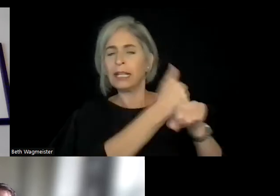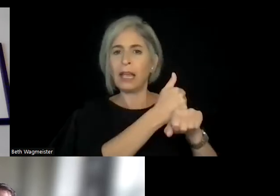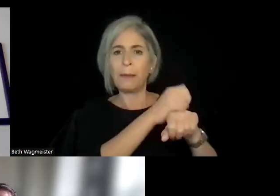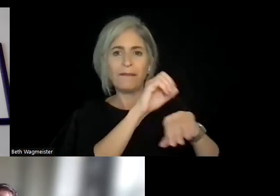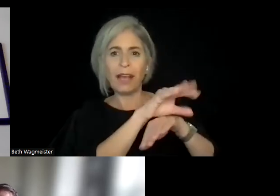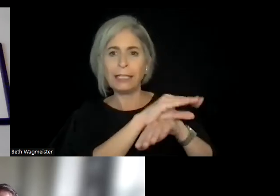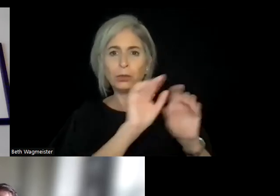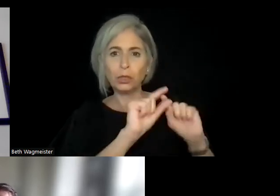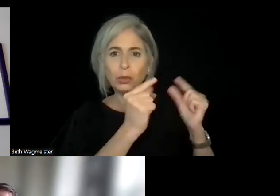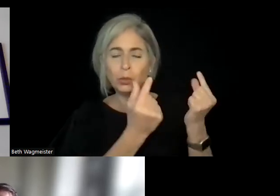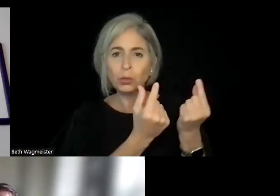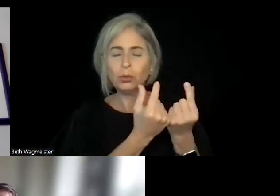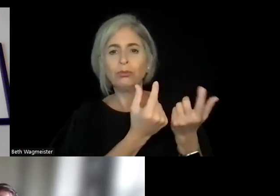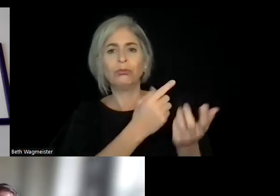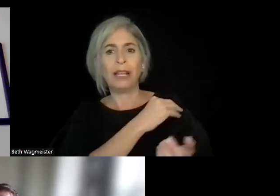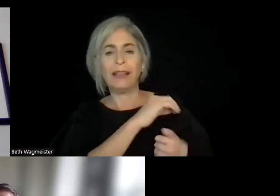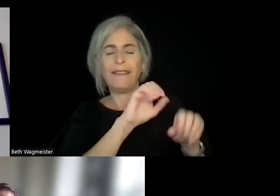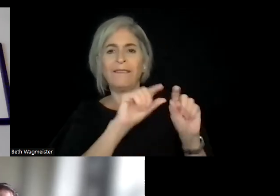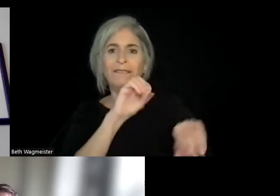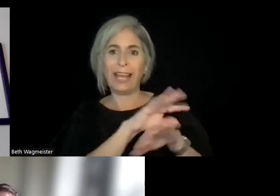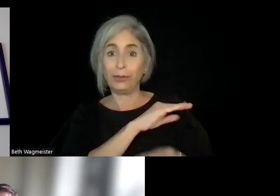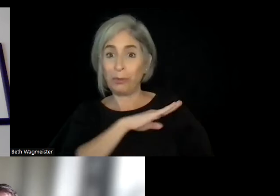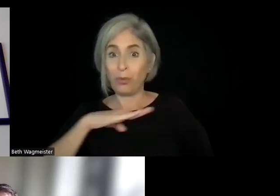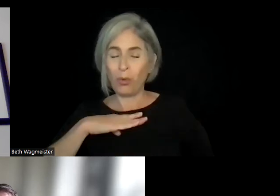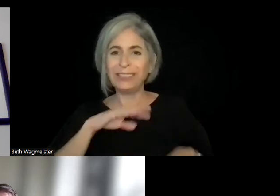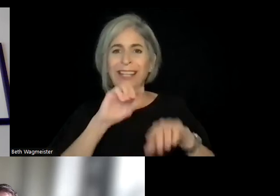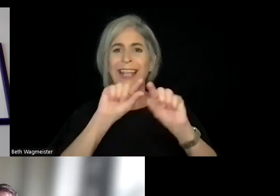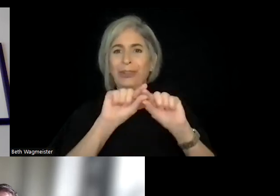s. One of the projects that I work on a lot, it is forming consumer